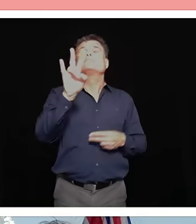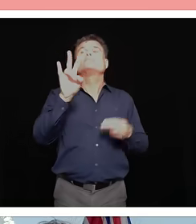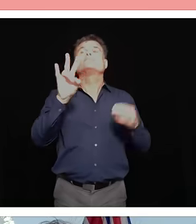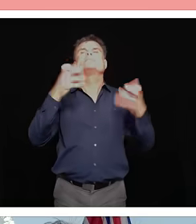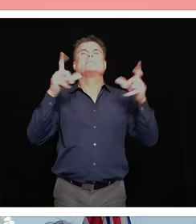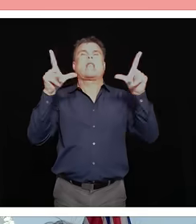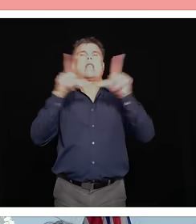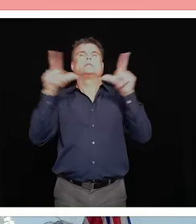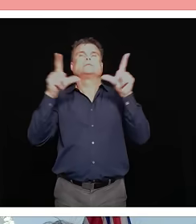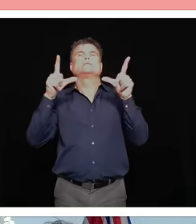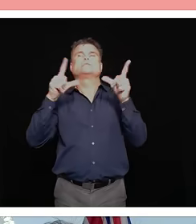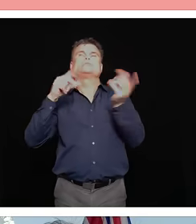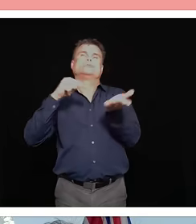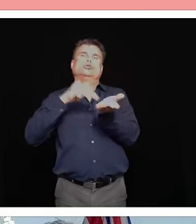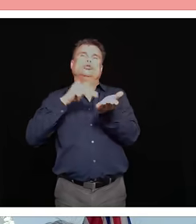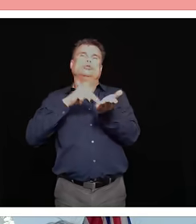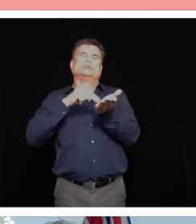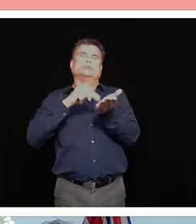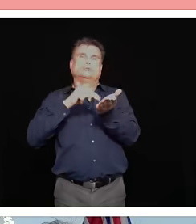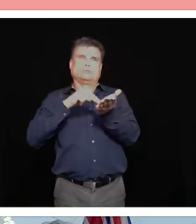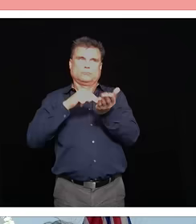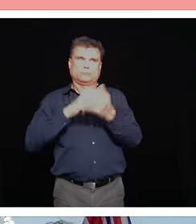plans and pods of workers